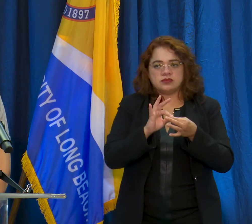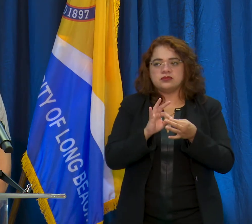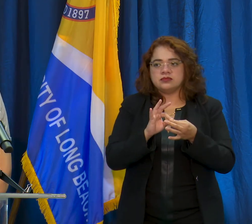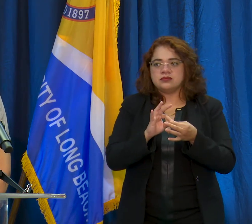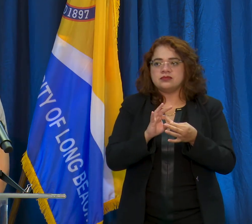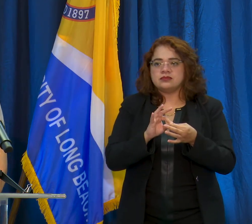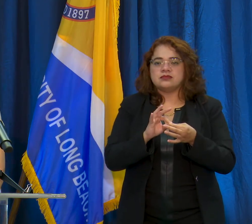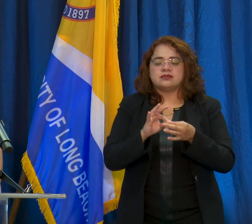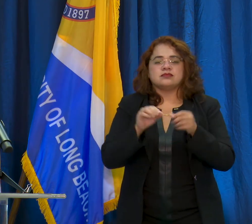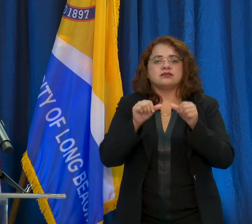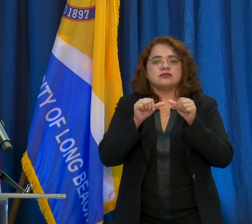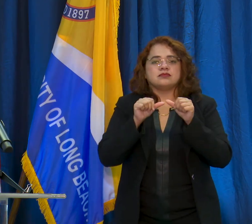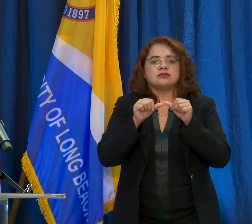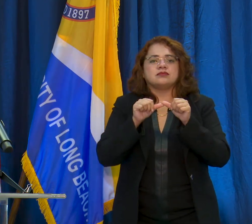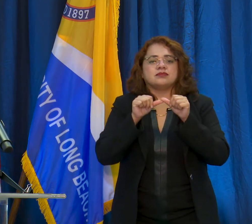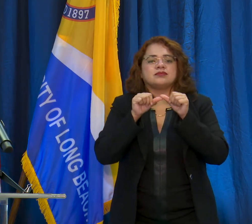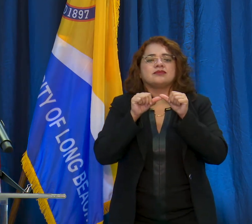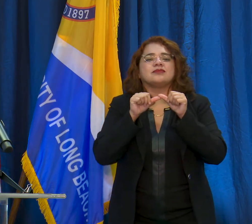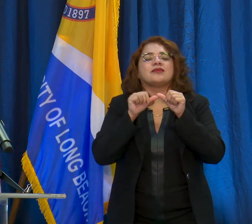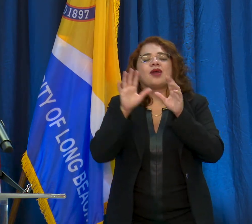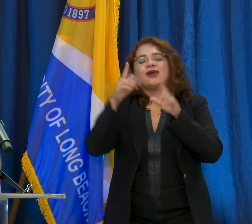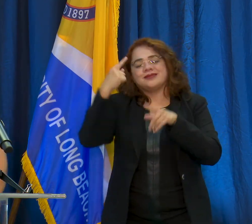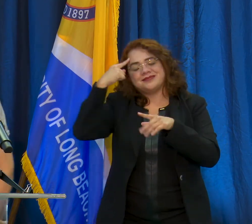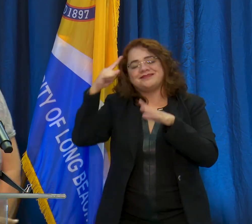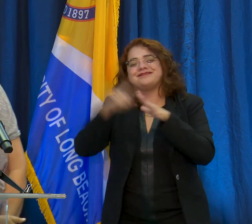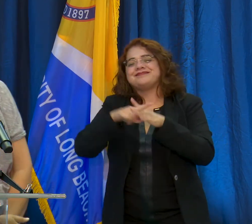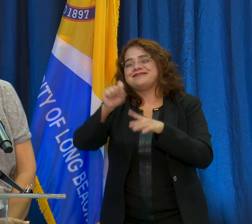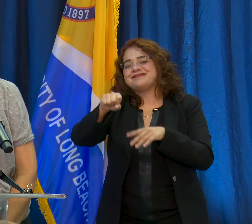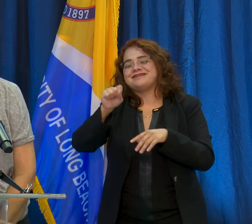the difference in angles-- Yes, got it, thank you.